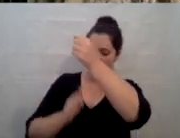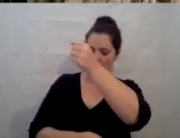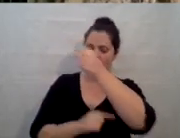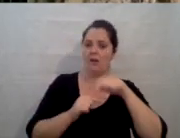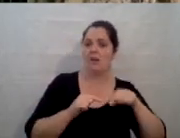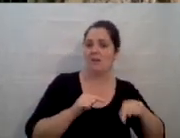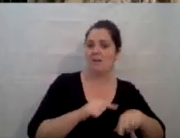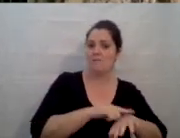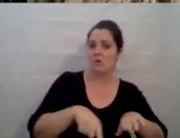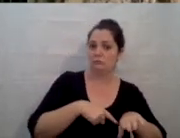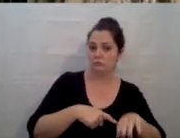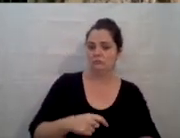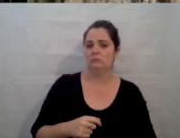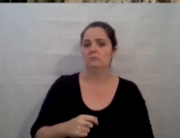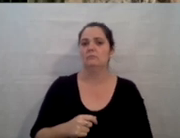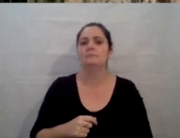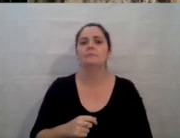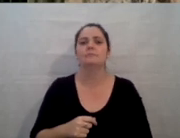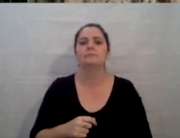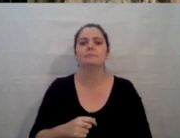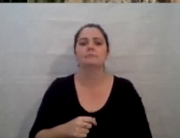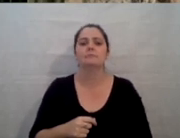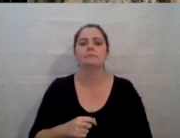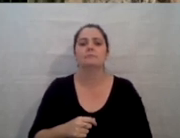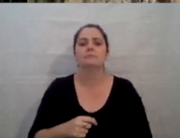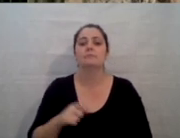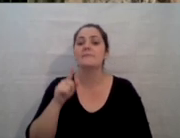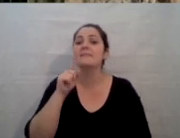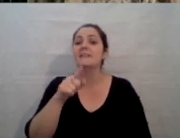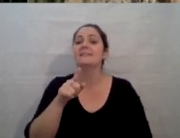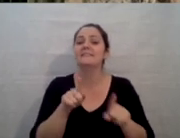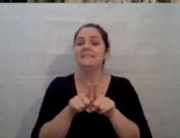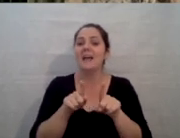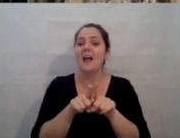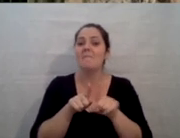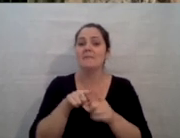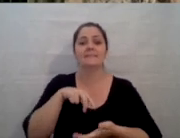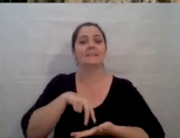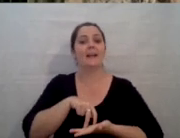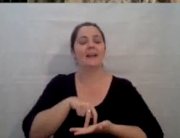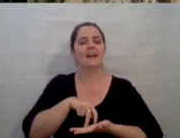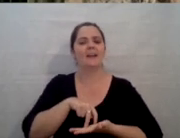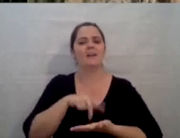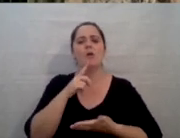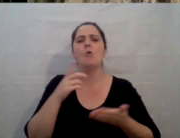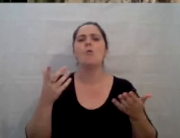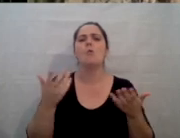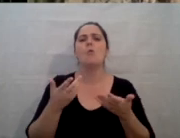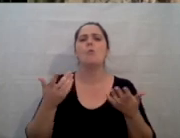On Rachel, I could look at the way she's standing and I can say ‘Where are her heels relative to the centre of her head,